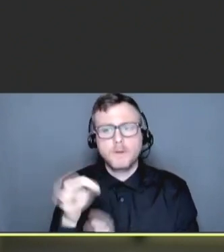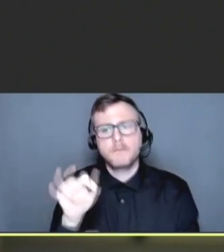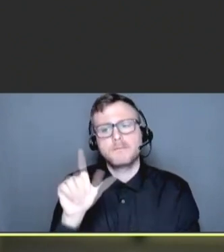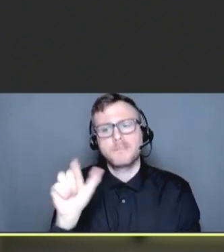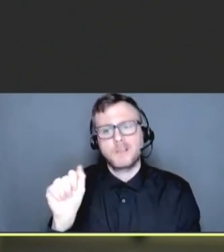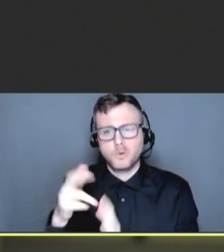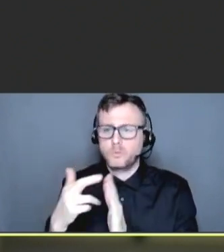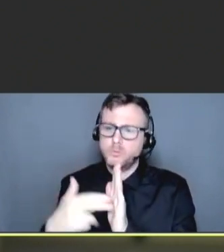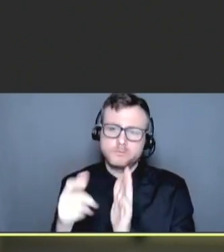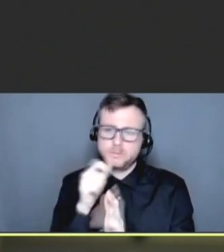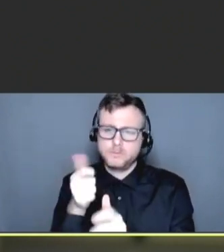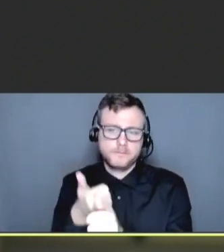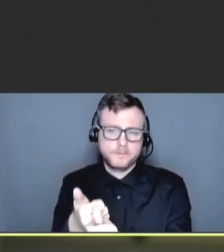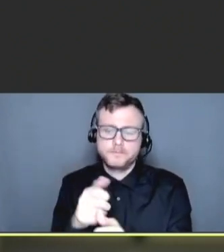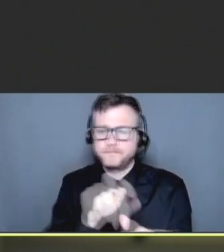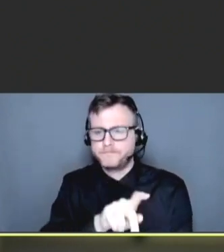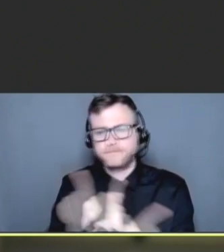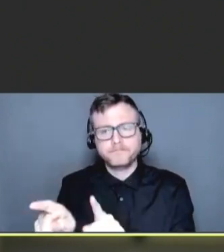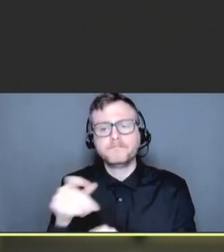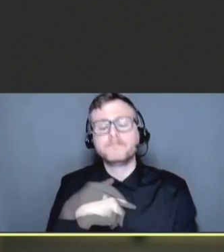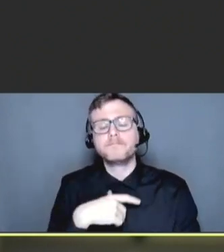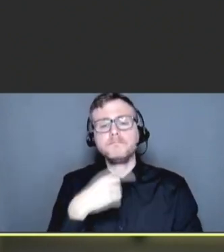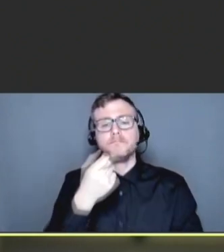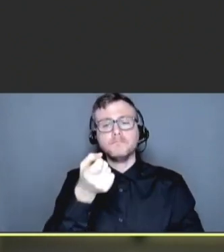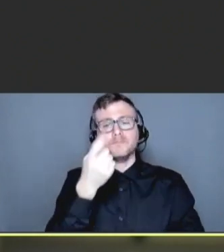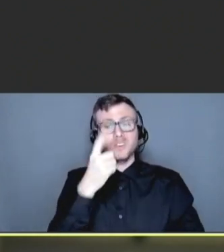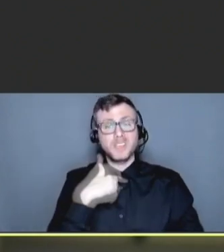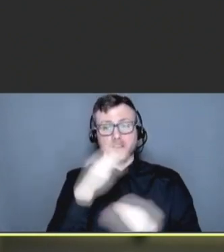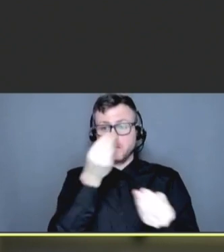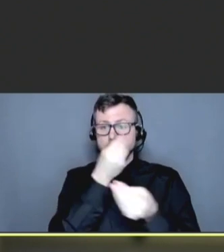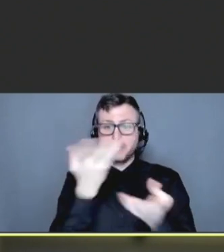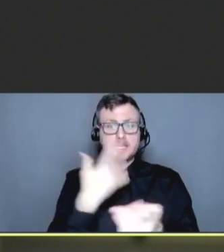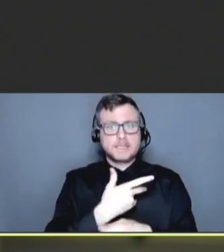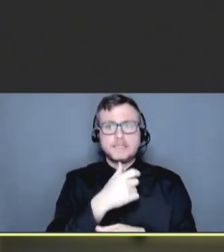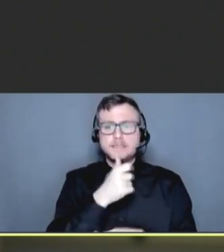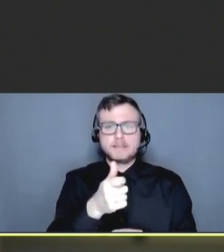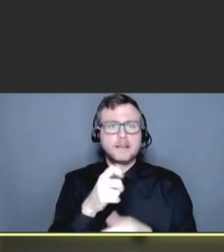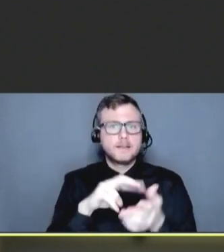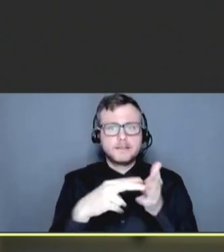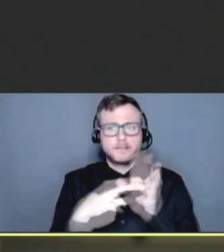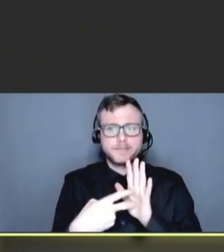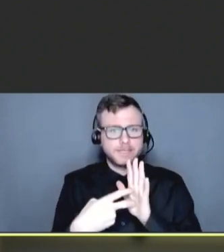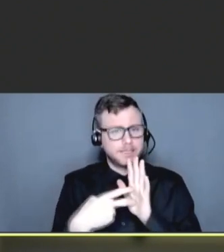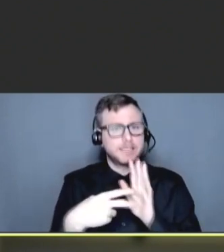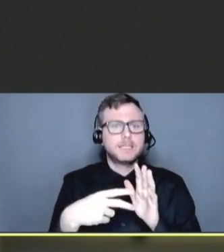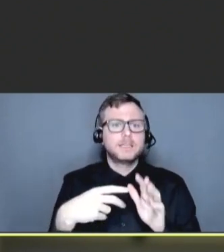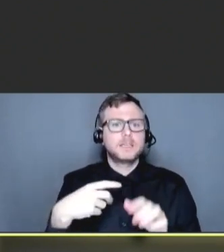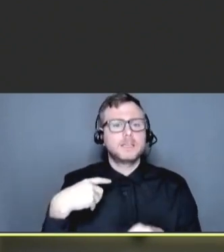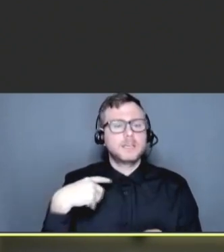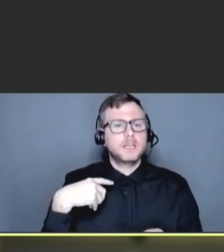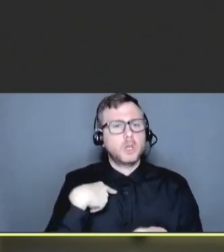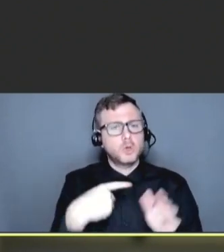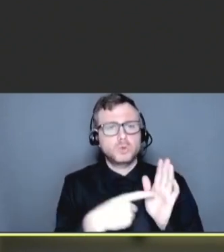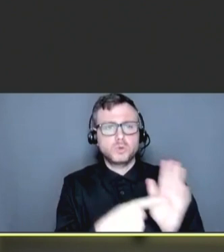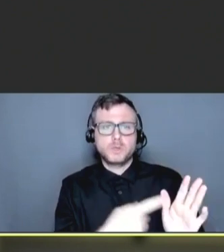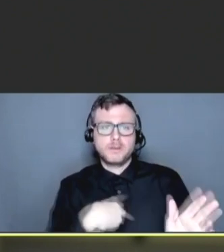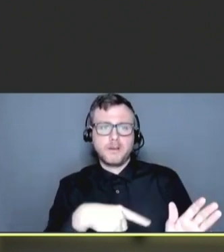Additionally, the information provided at this meeting does not necessarily reflect the official position of the National Vaccine Advisory Committee,